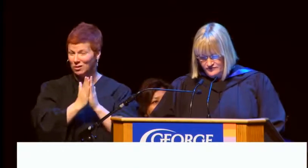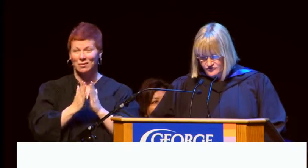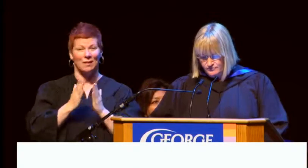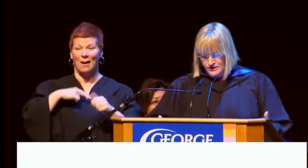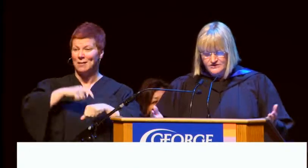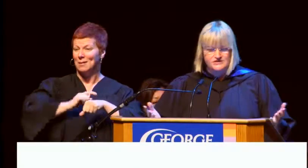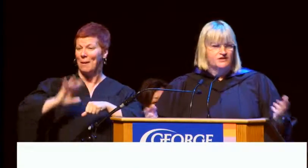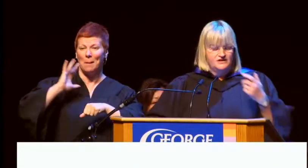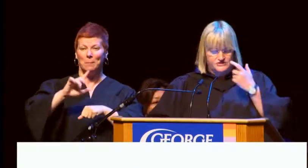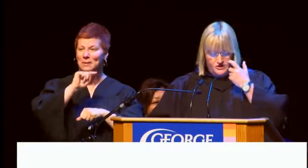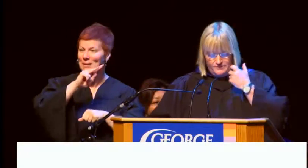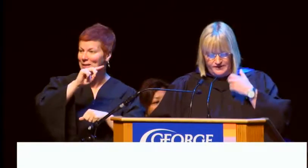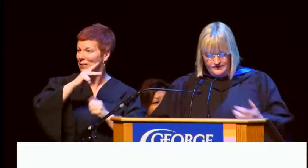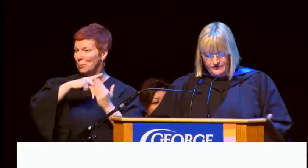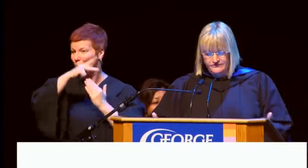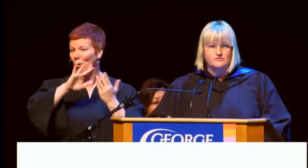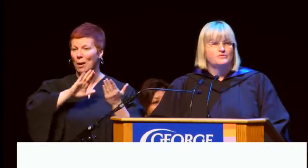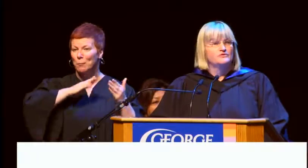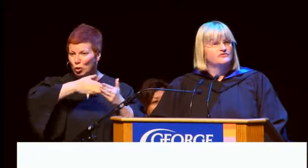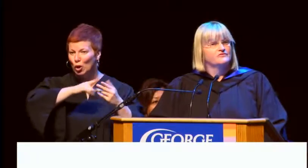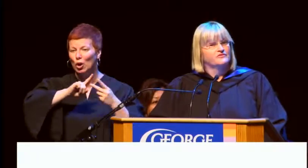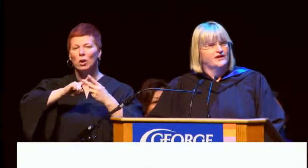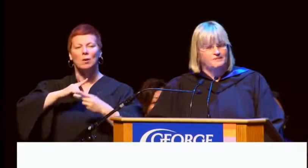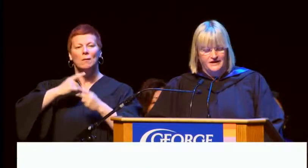FOOD BLOGS, ONLINE SHOPPING OR EVEN COMPUTERS FOR THAT MATTER.